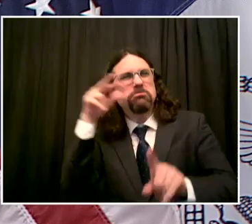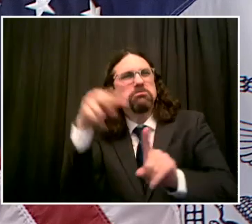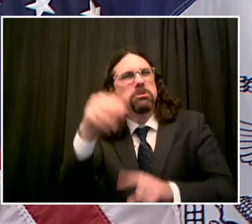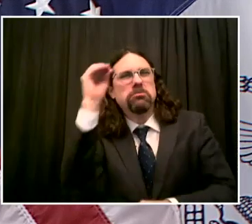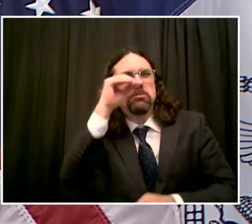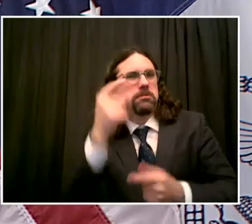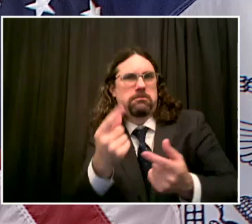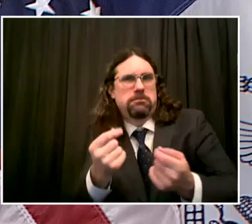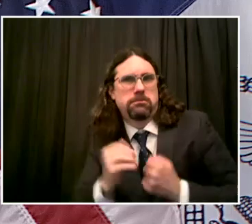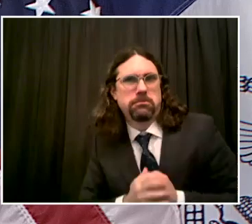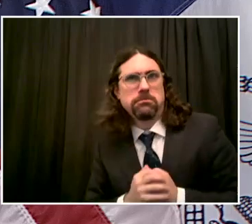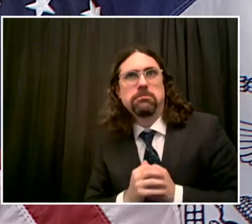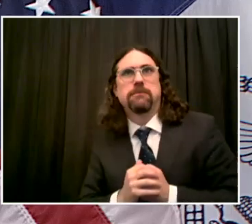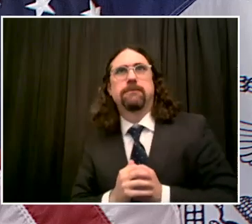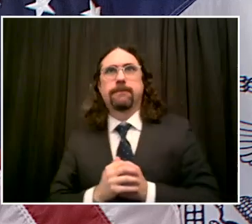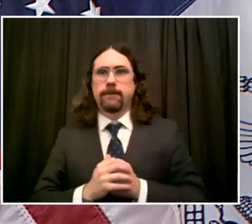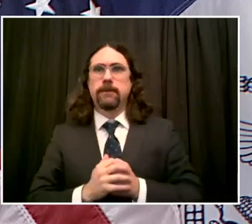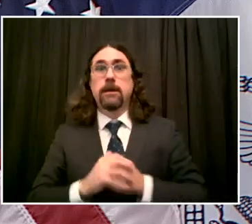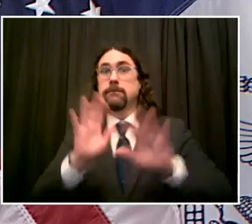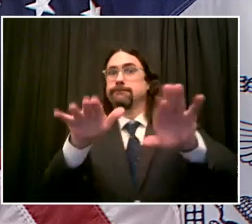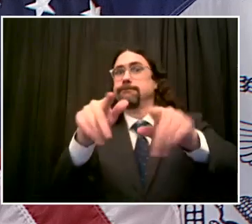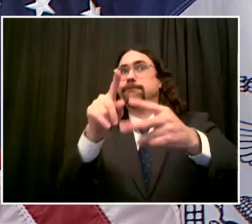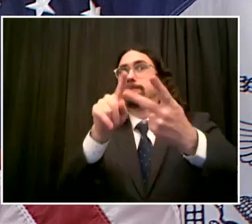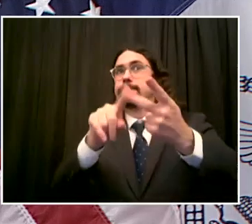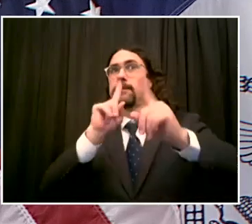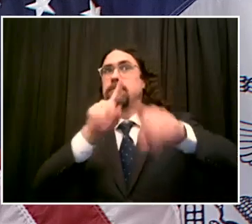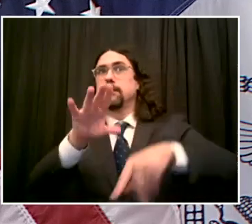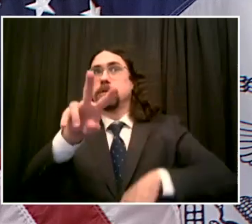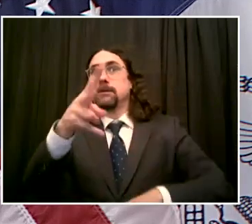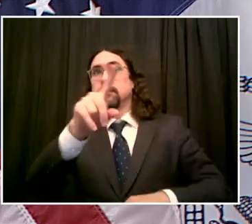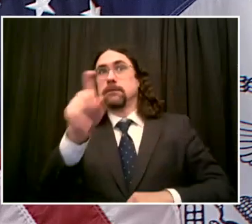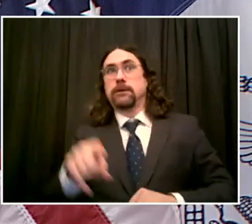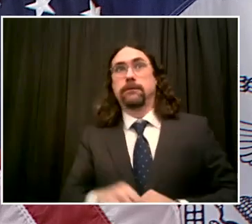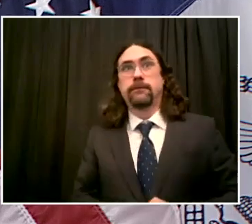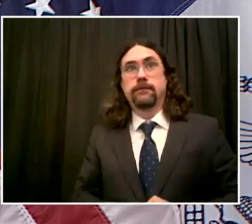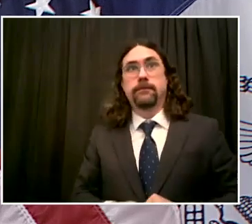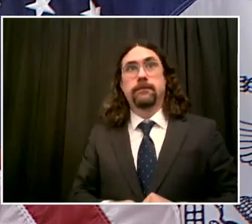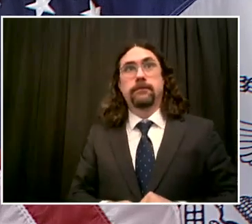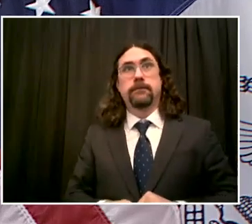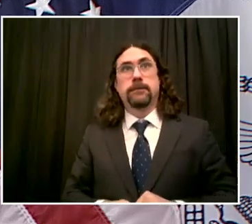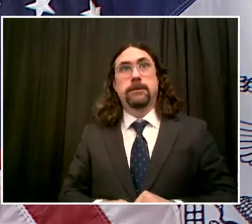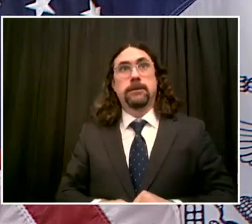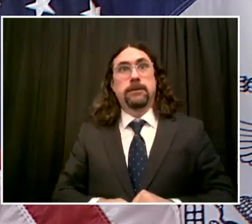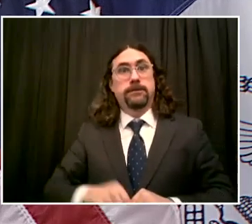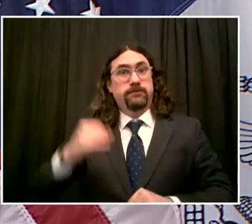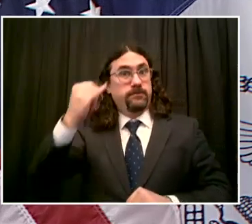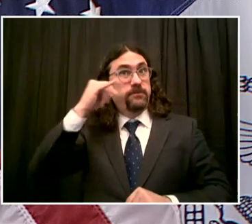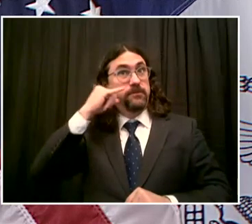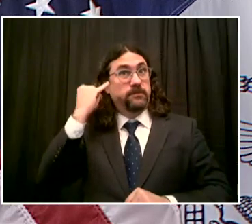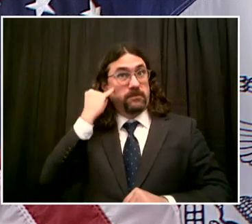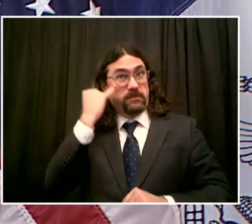LOOTING TONIGHT. I DON'T THINK YOU HEARD MY EARLIER POINT. LET ME TRY AGANI. NOW ON THE NATIONAL GUARD.